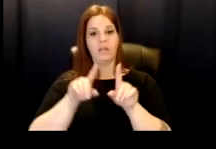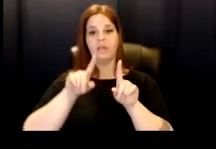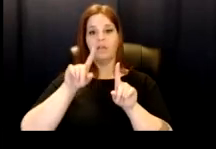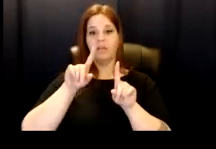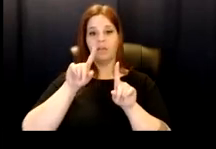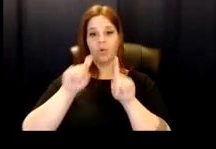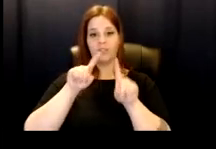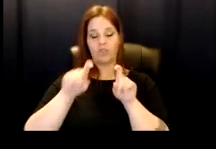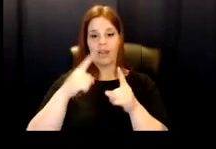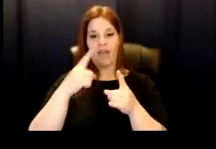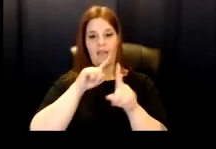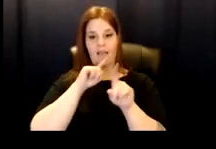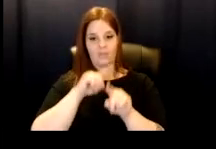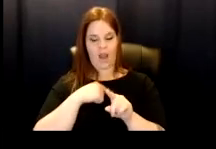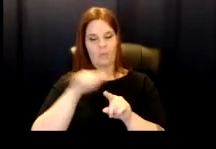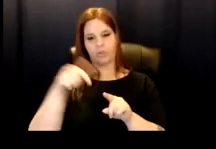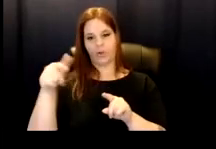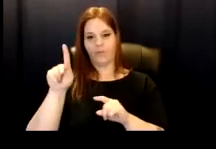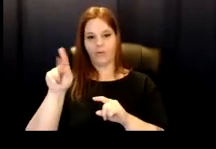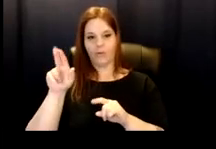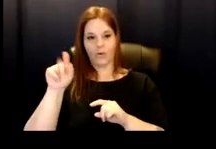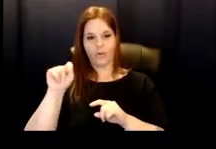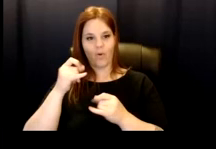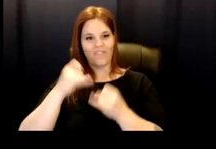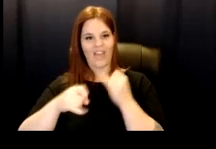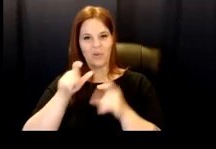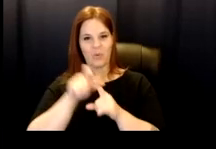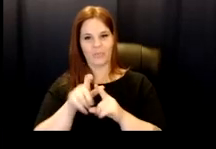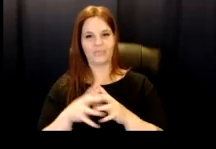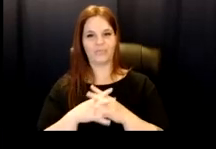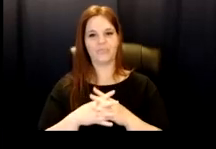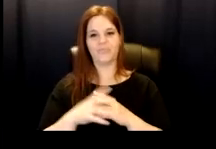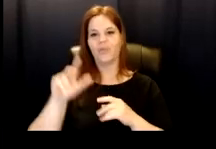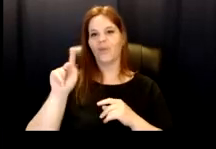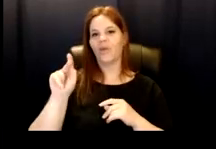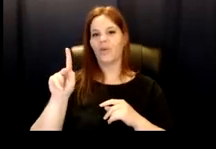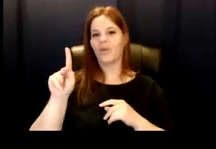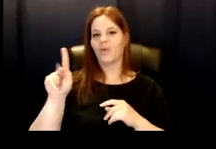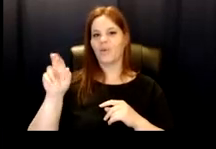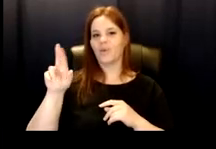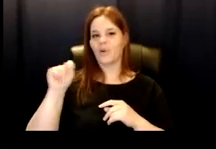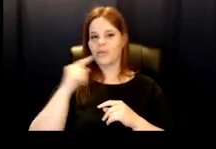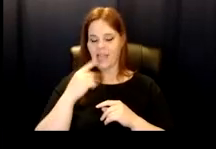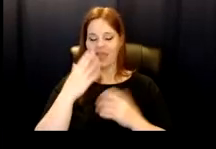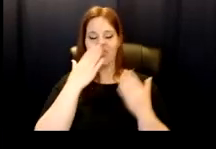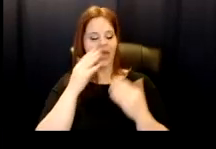will turn it back over to Kurt for a final word. Thank you Maria, for taking the time to be with us today and sharing the